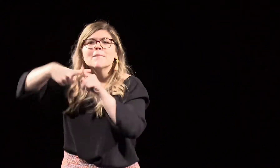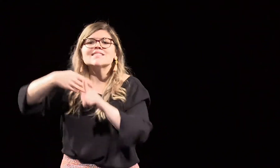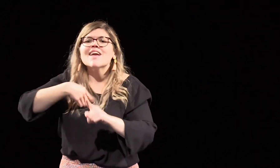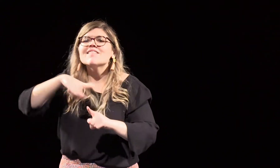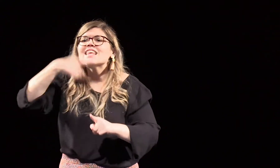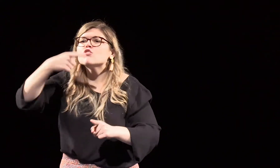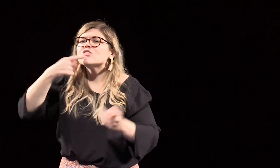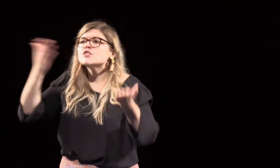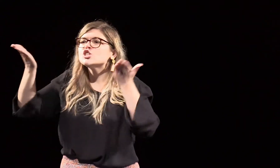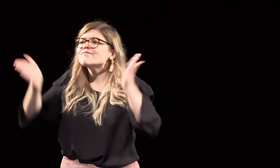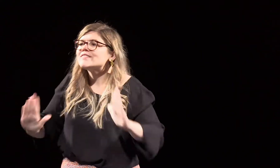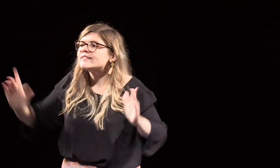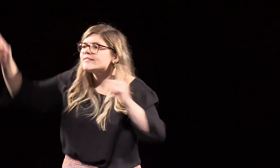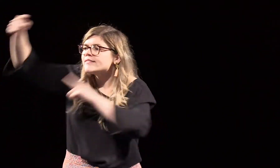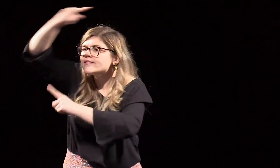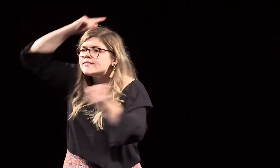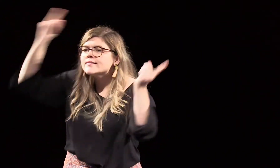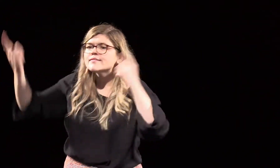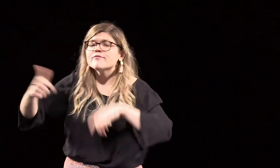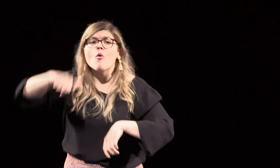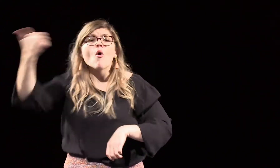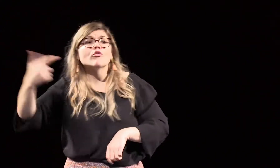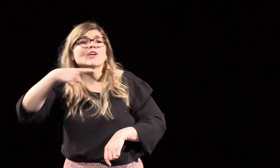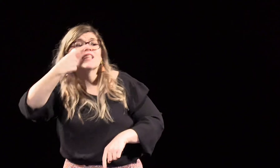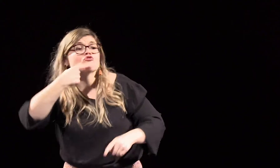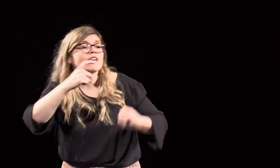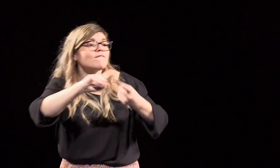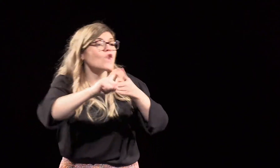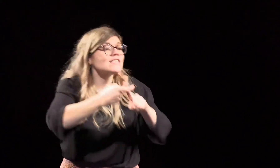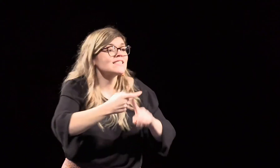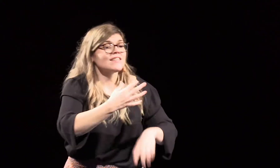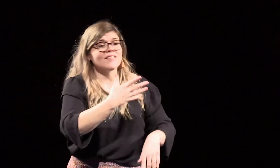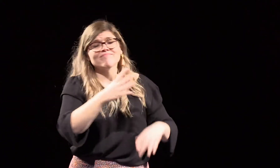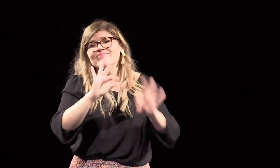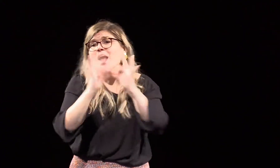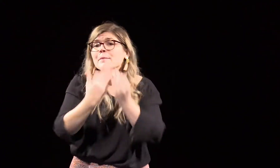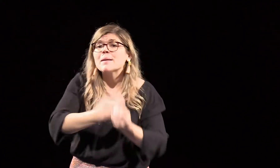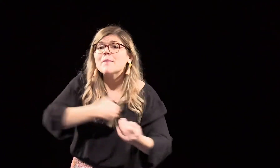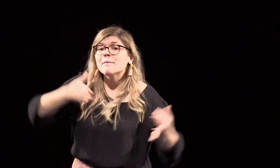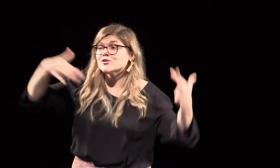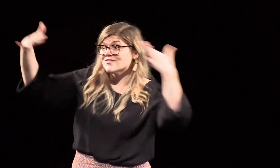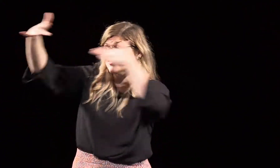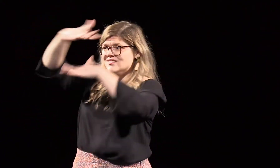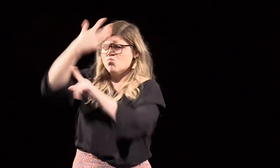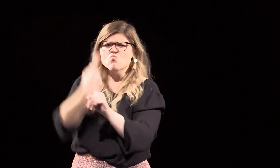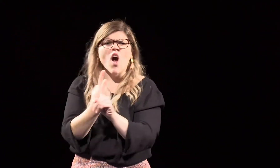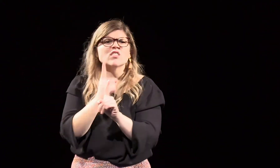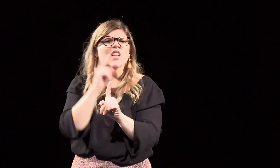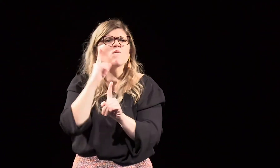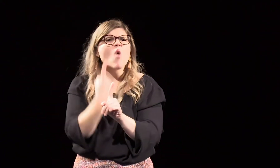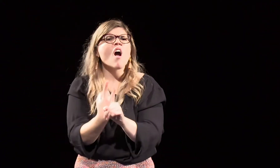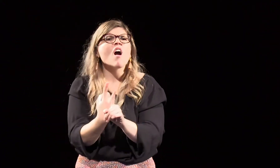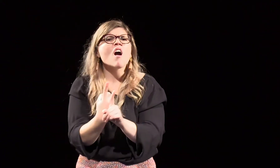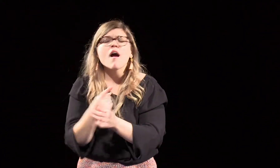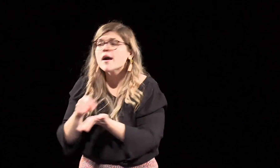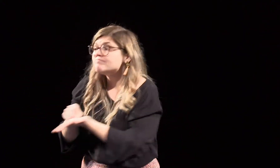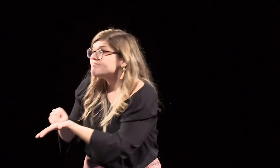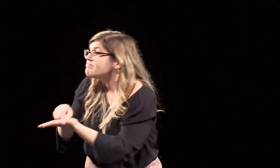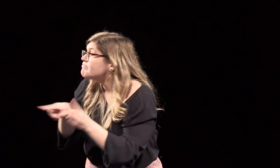he wouldn't be missing out on these things. He would get all the nuances But hanging out with the Sewards, he's in a house full of hearing people.